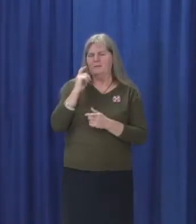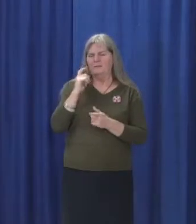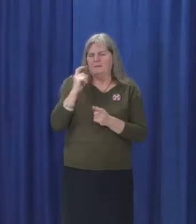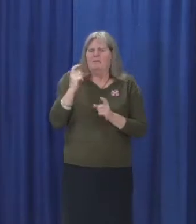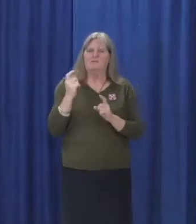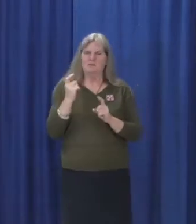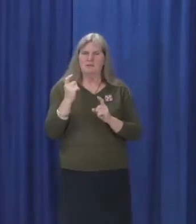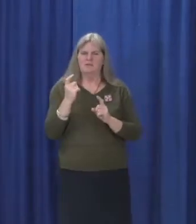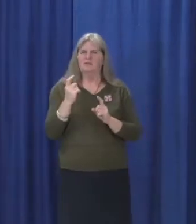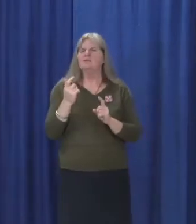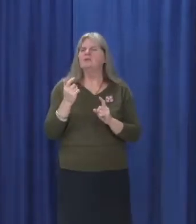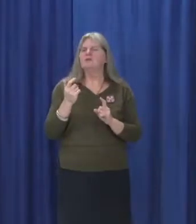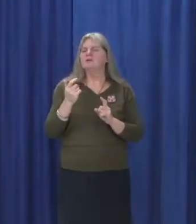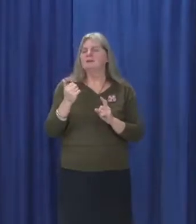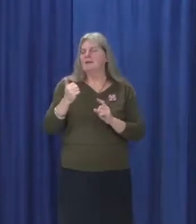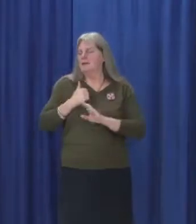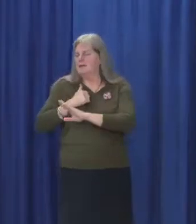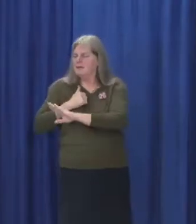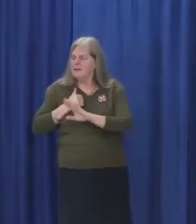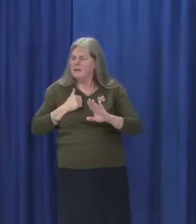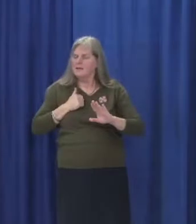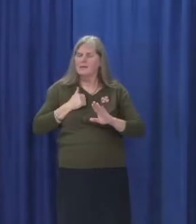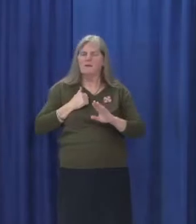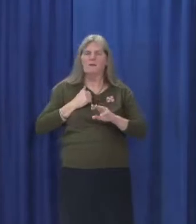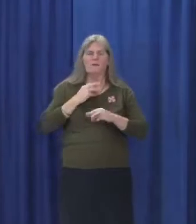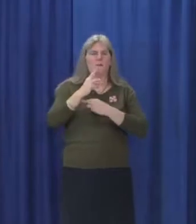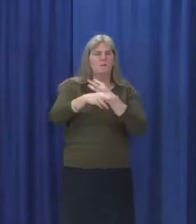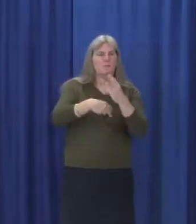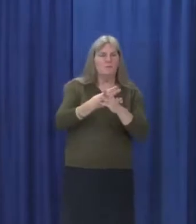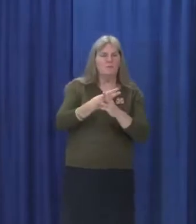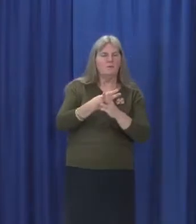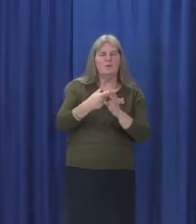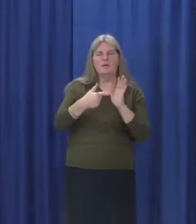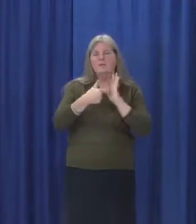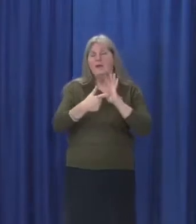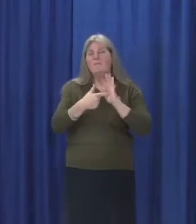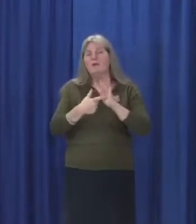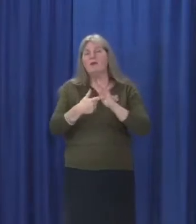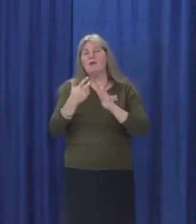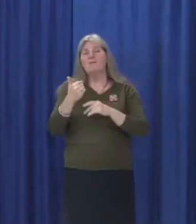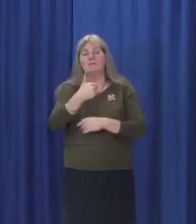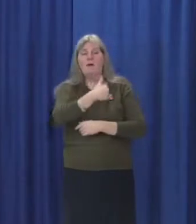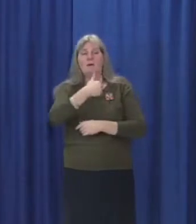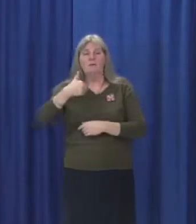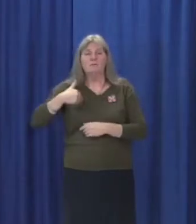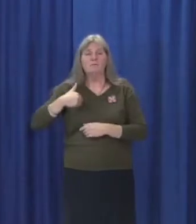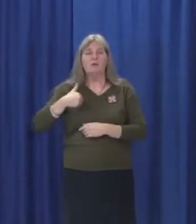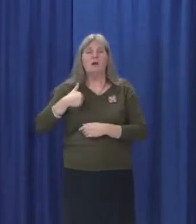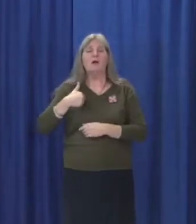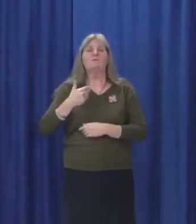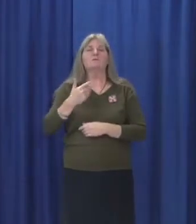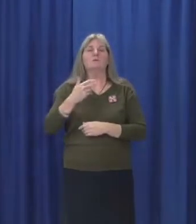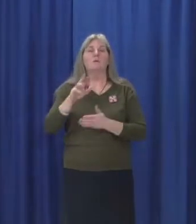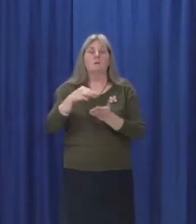across the nation and across the world. You want to go to a leafs game or a Habs game you need to show